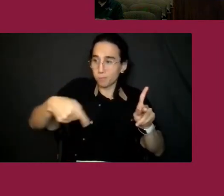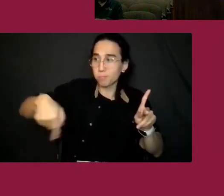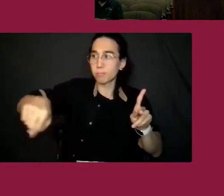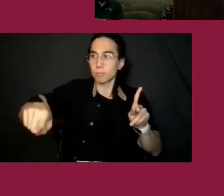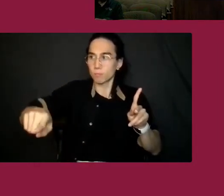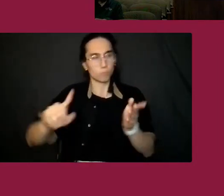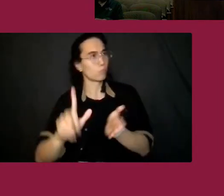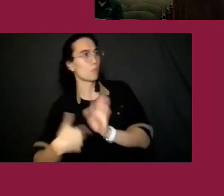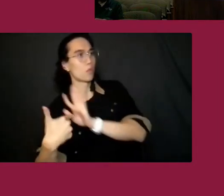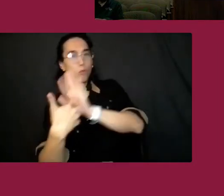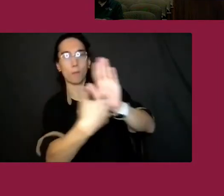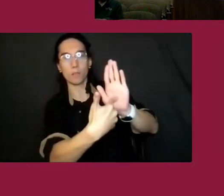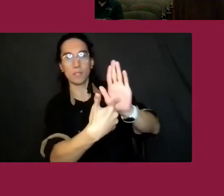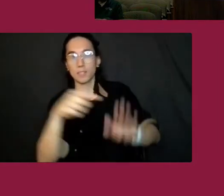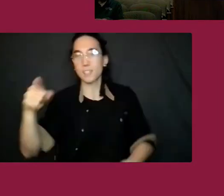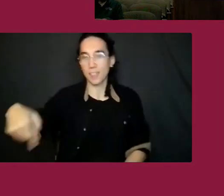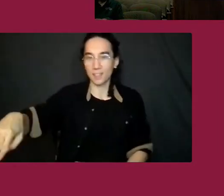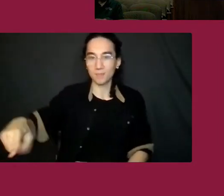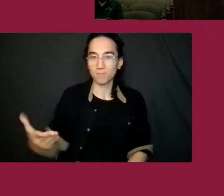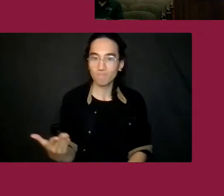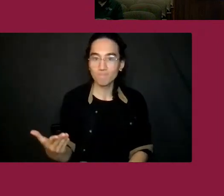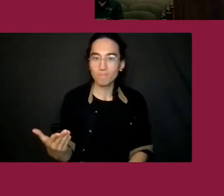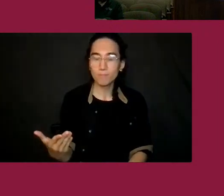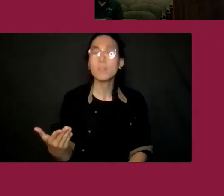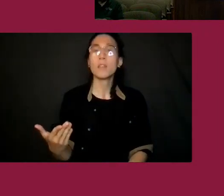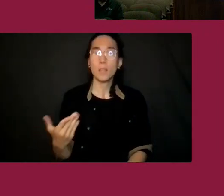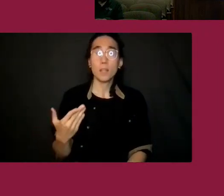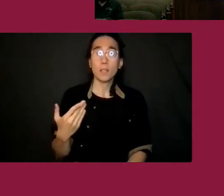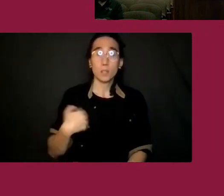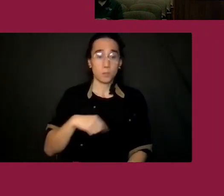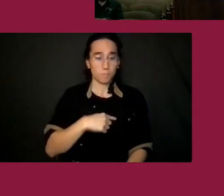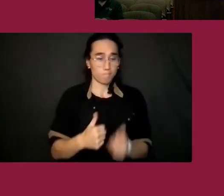What will be missed the most about him is that robust laugh of his,